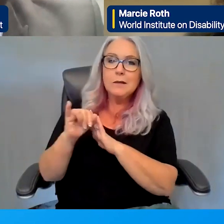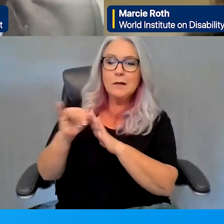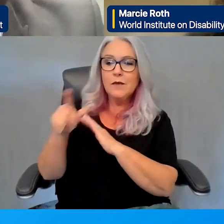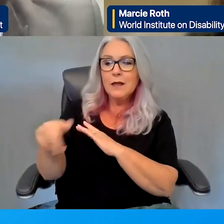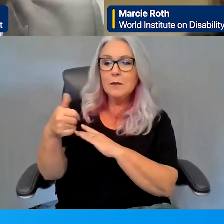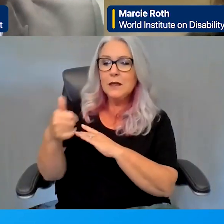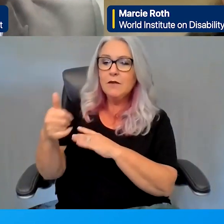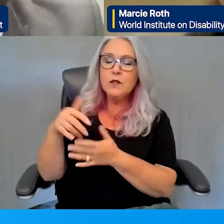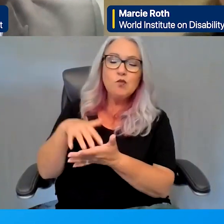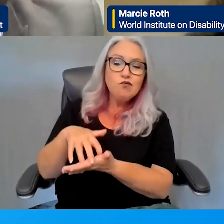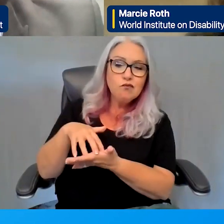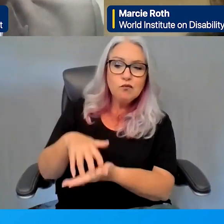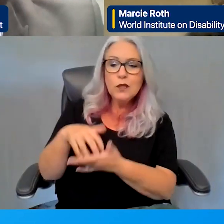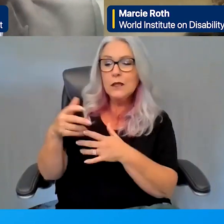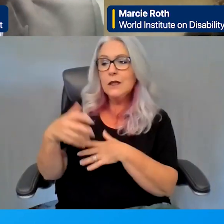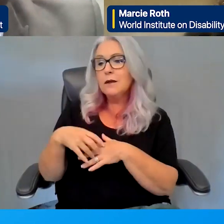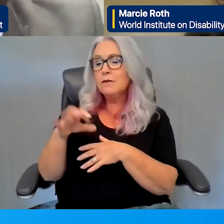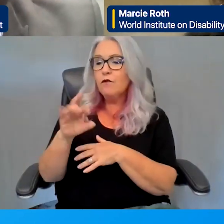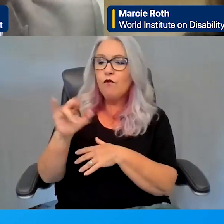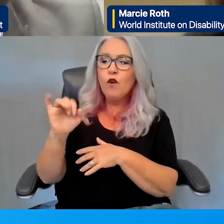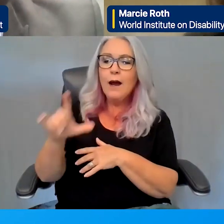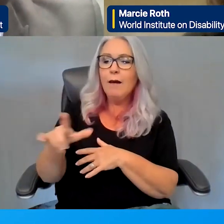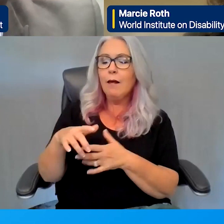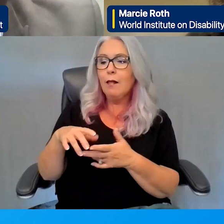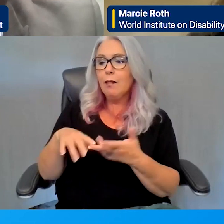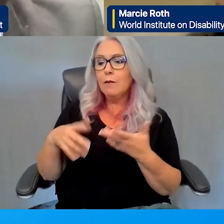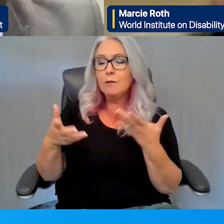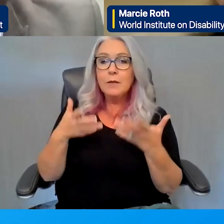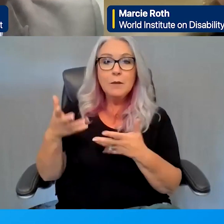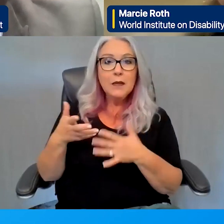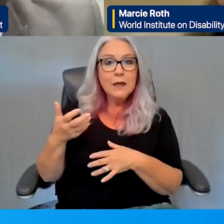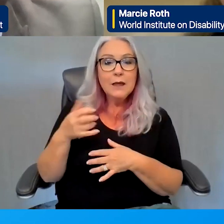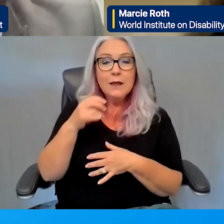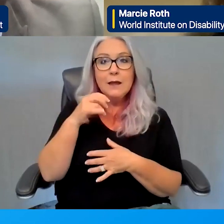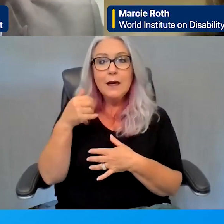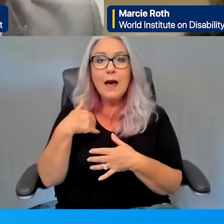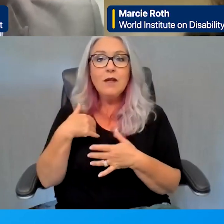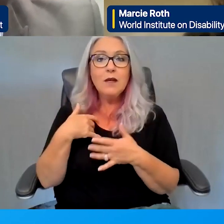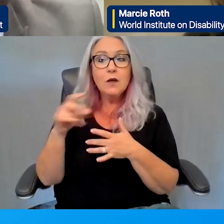fragile. Or frail. Or having under lying conditions.